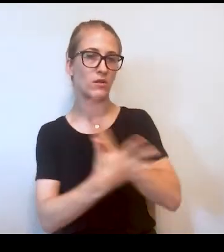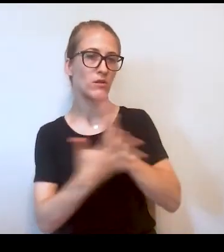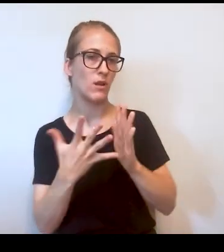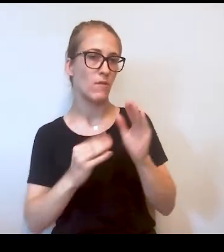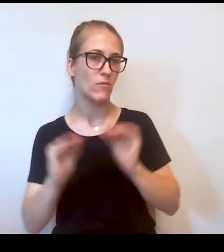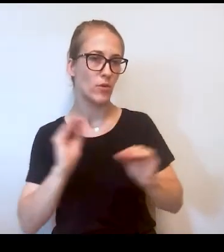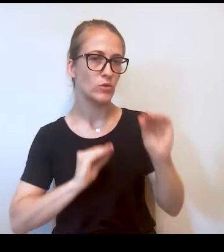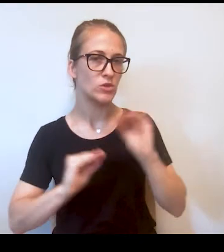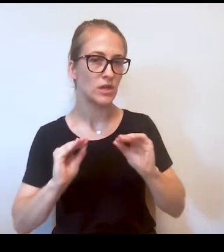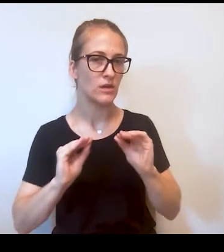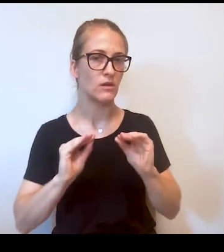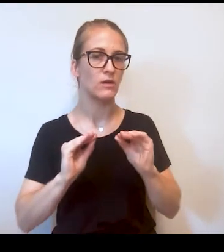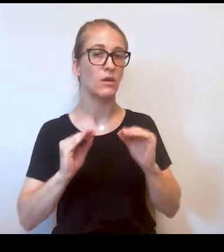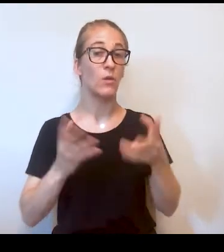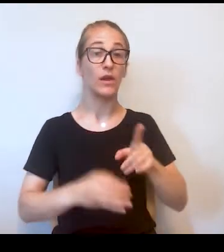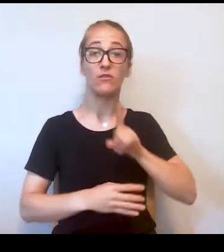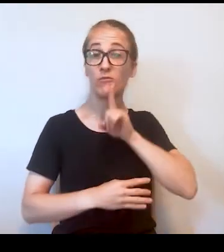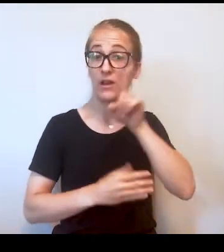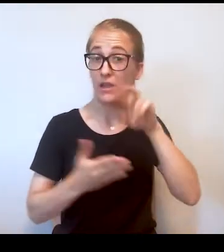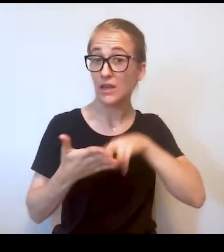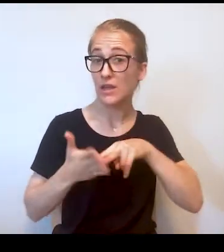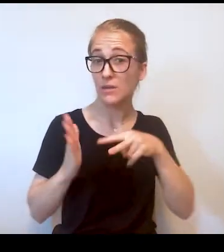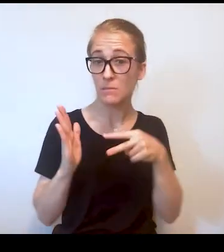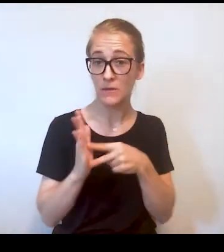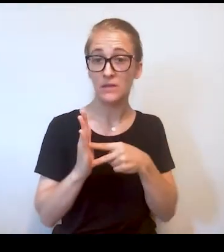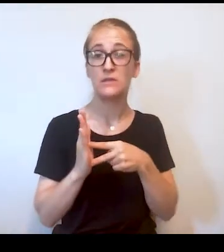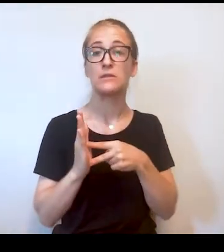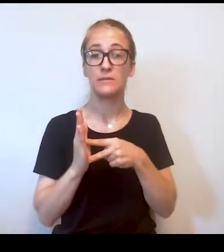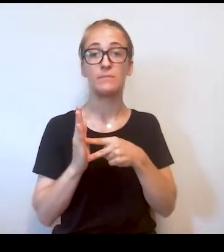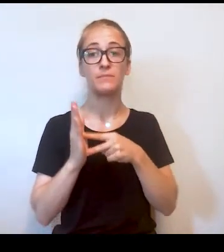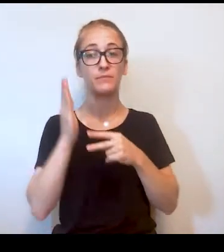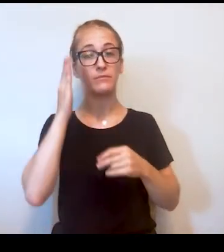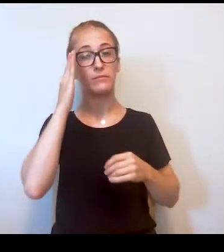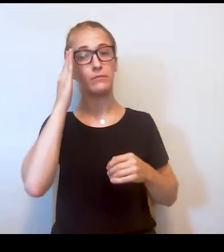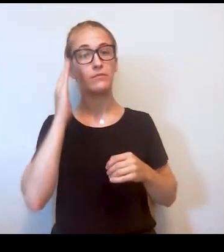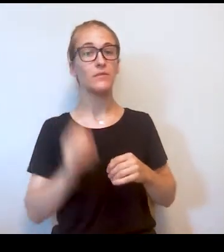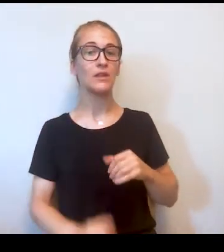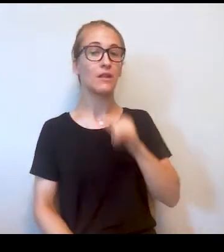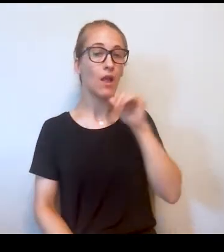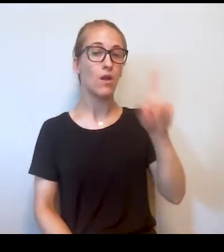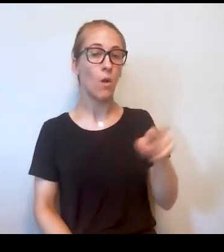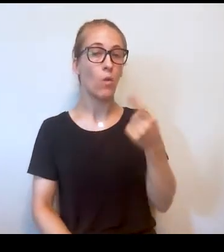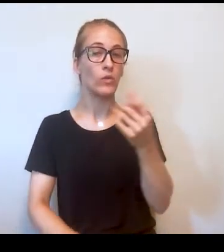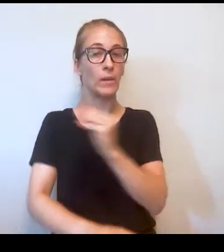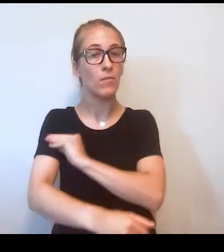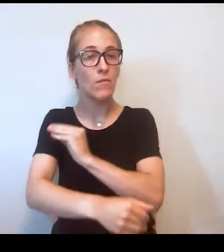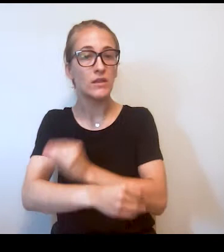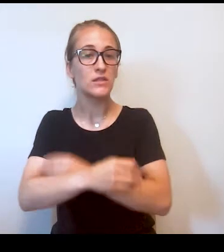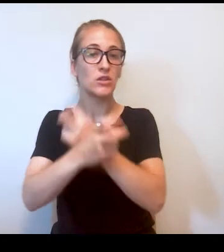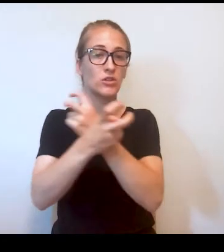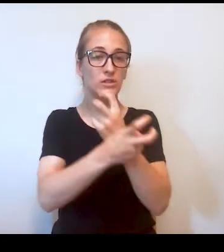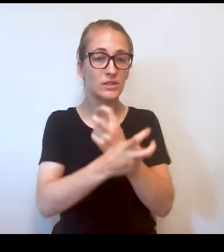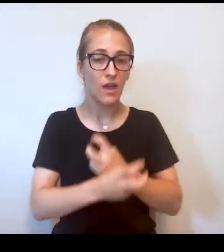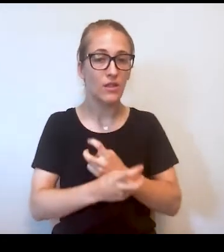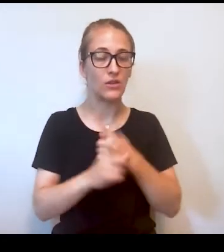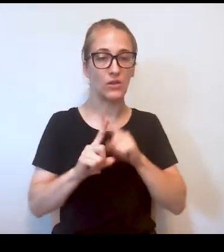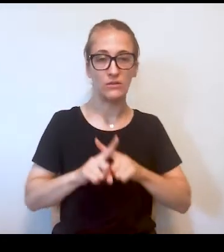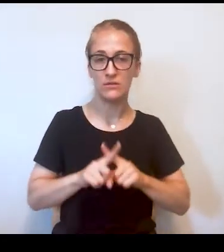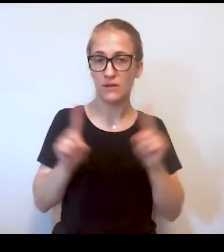But what it actually (chuckles) means is not just musculoskeletal differences